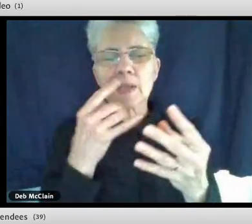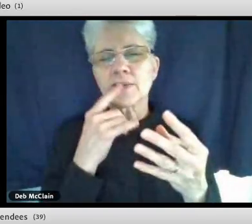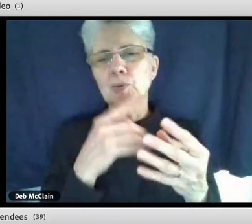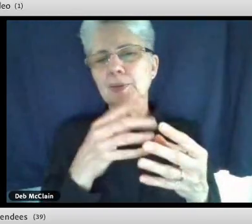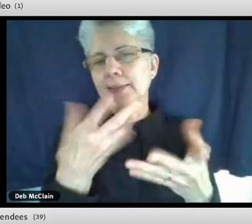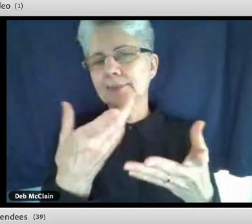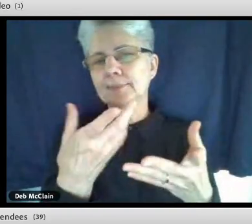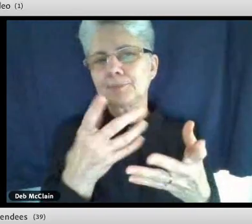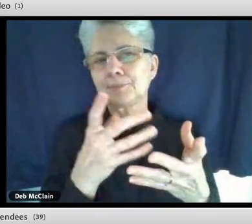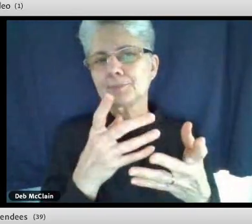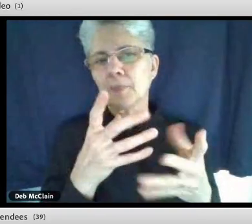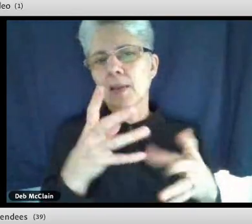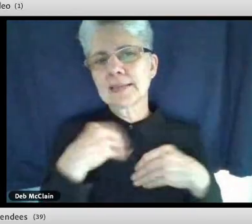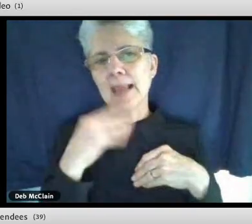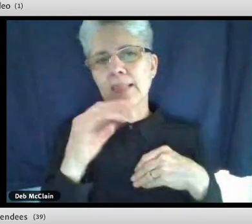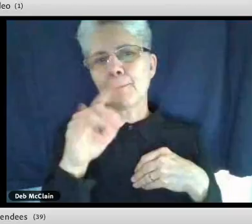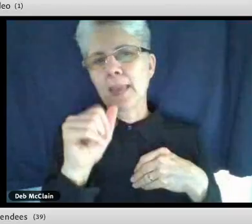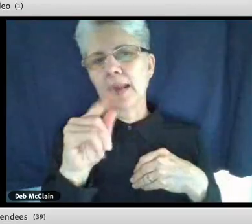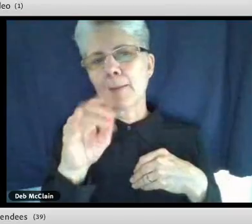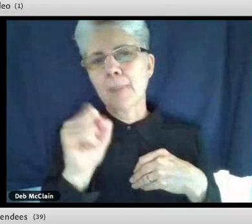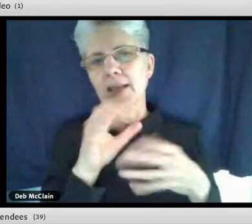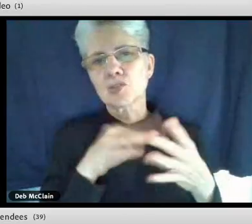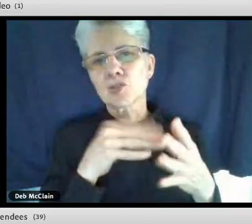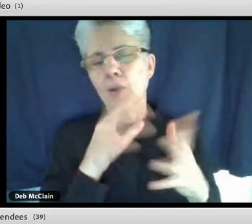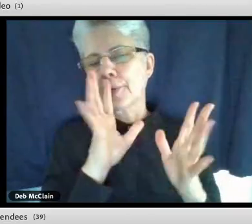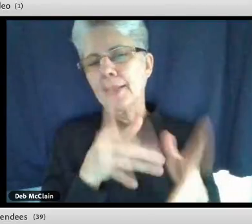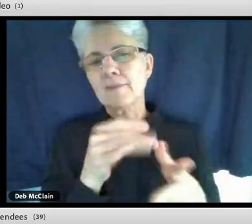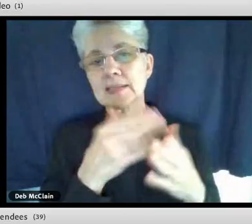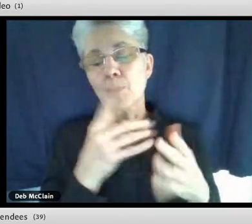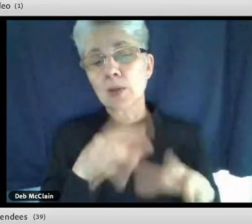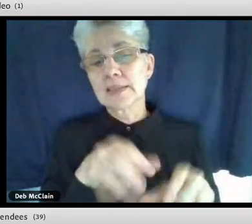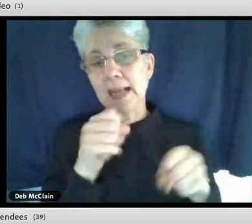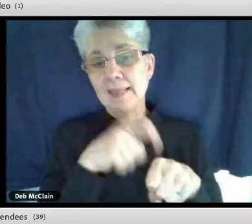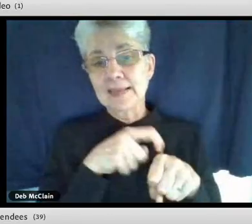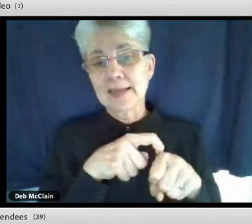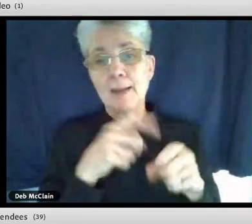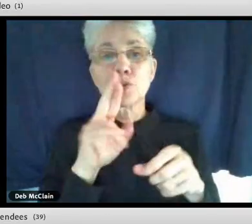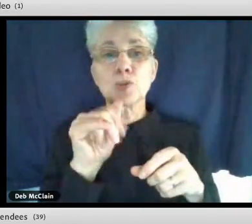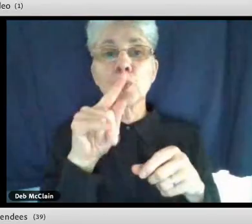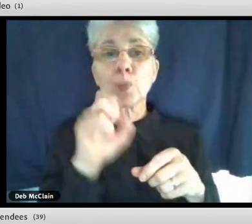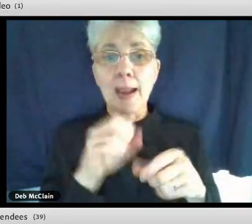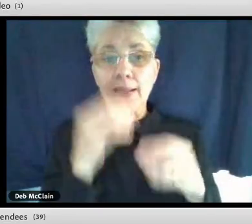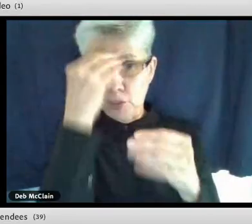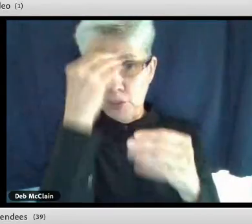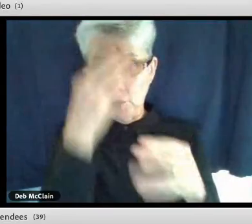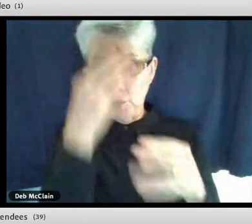and you can take this media bias chart or leave it, it's been helpful to me. Somebody has actually taken the time